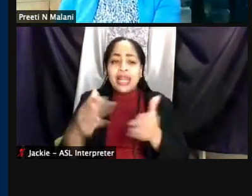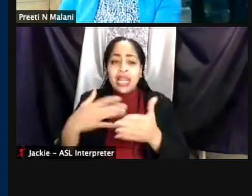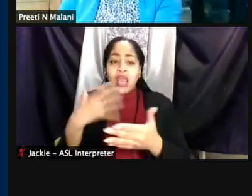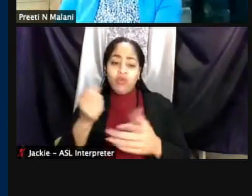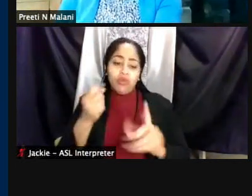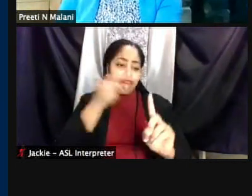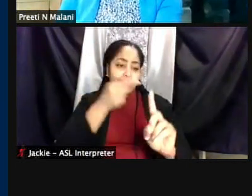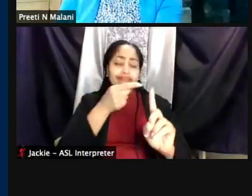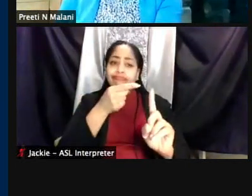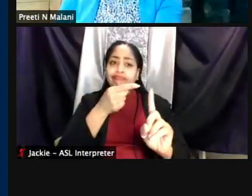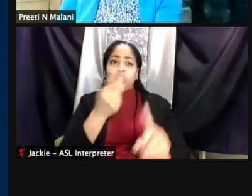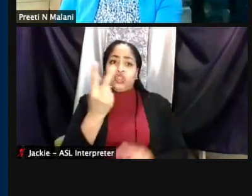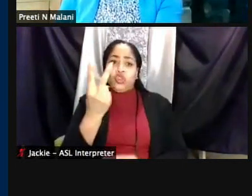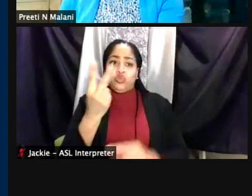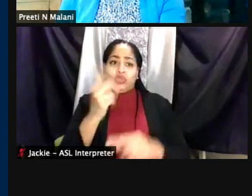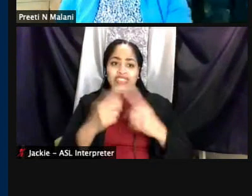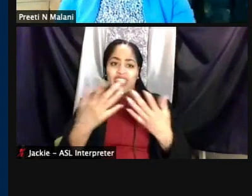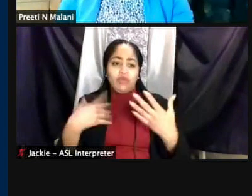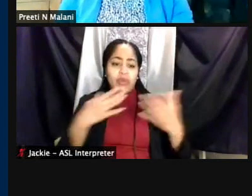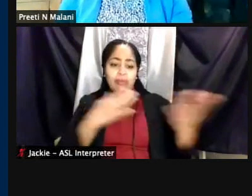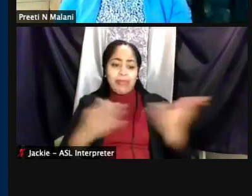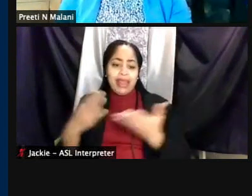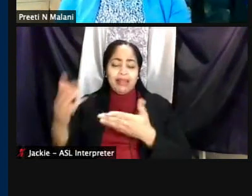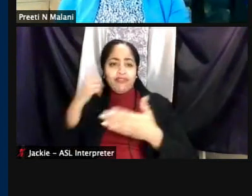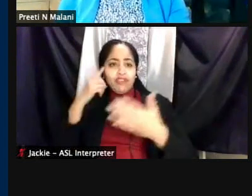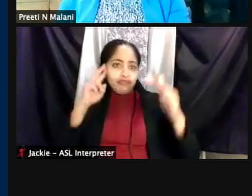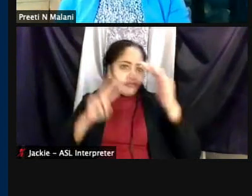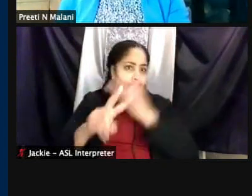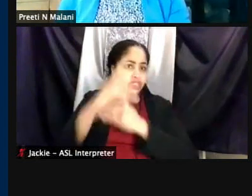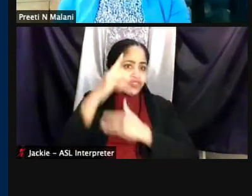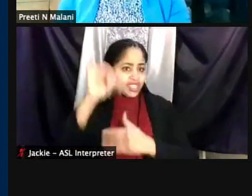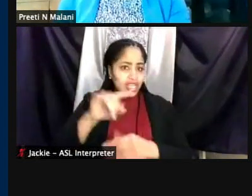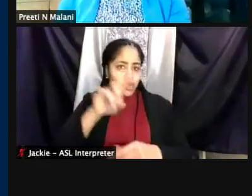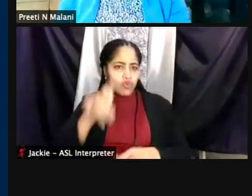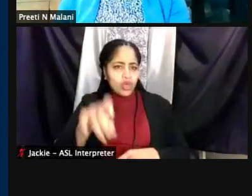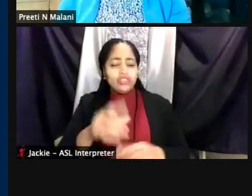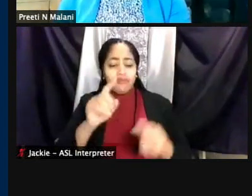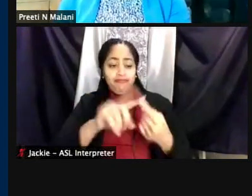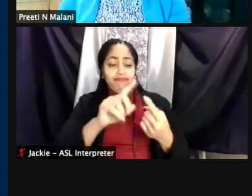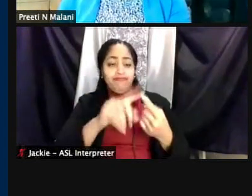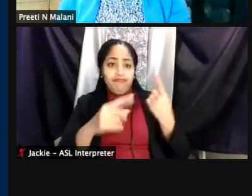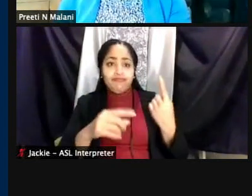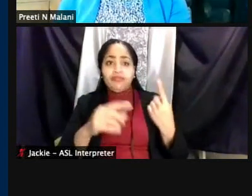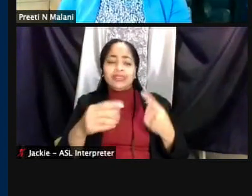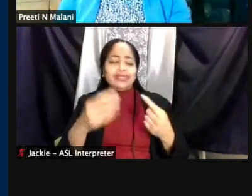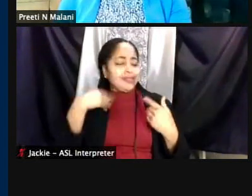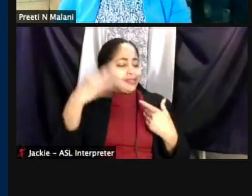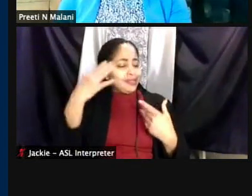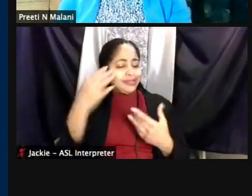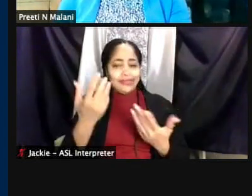of how we're looking ahead to respond to that question. First of all, given all the uncertainties and we're gonna be talking more